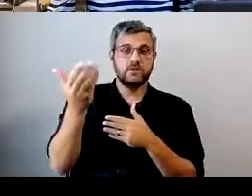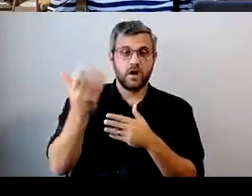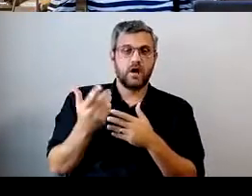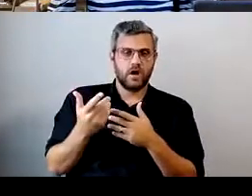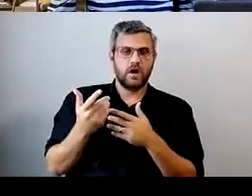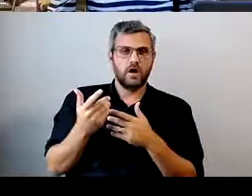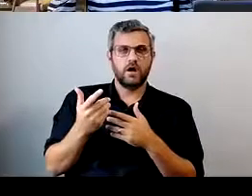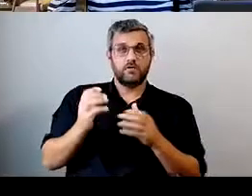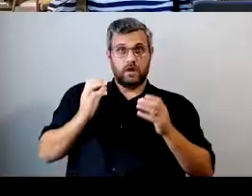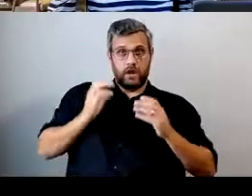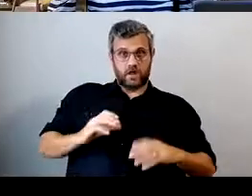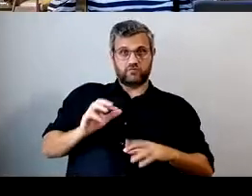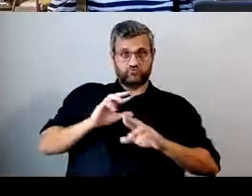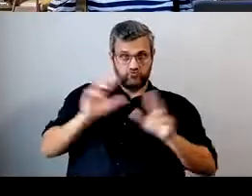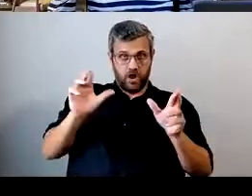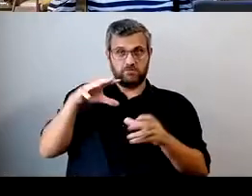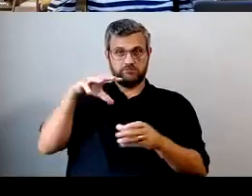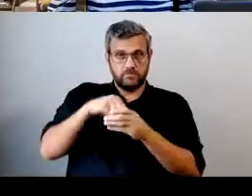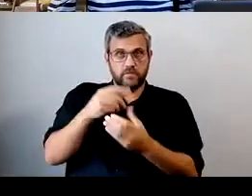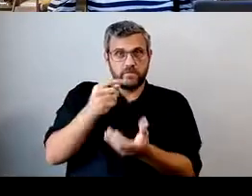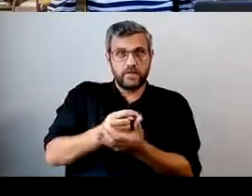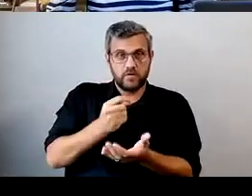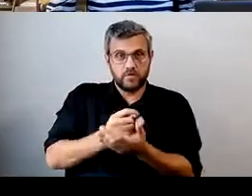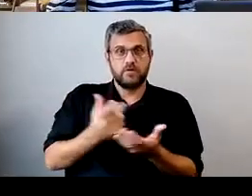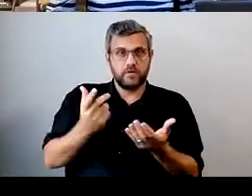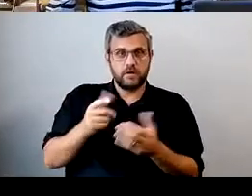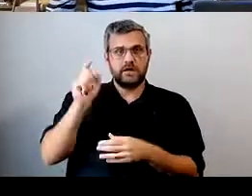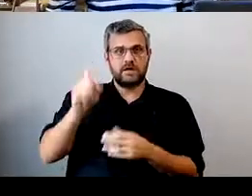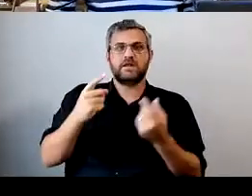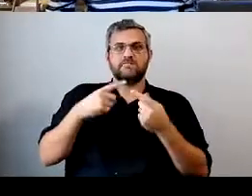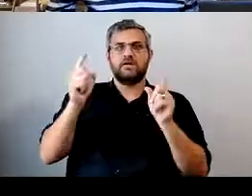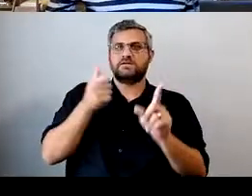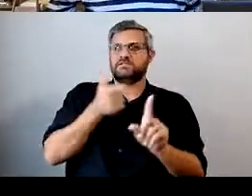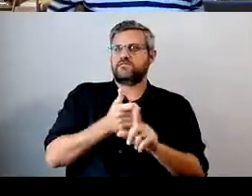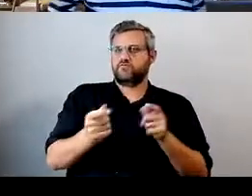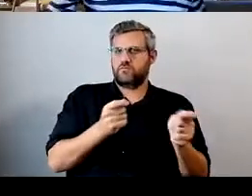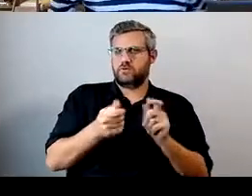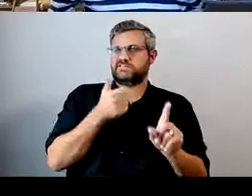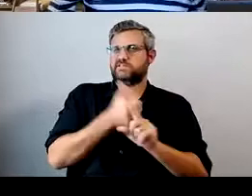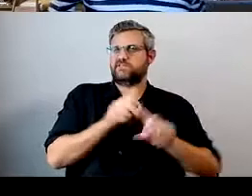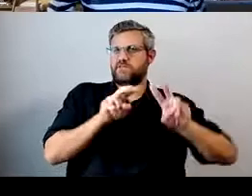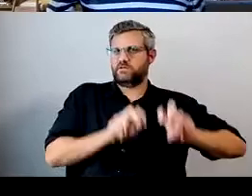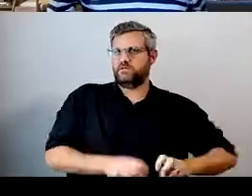for clients to be really engaged in therapy, they need effective self-regulation, self-assessment and reflection skills.